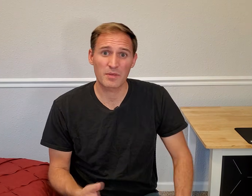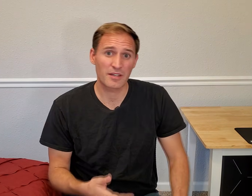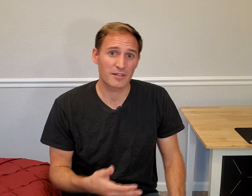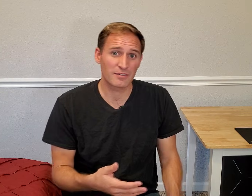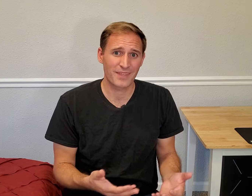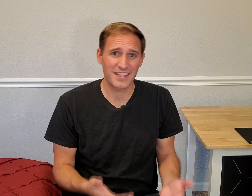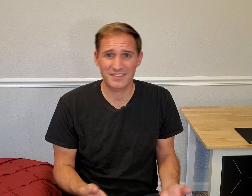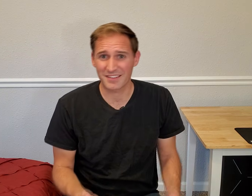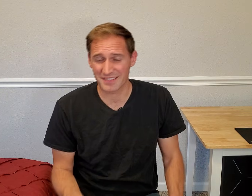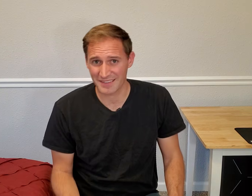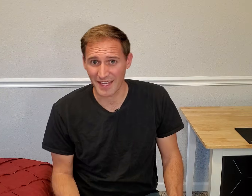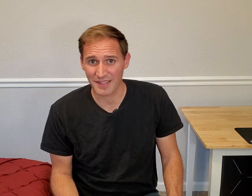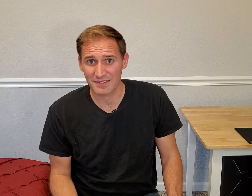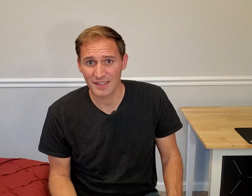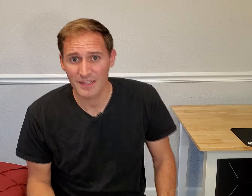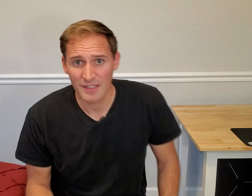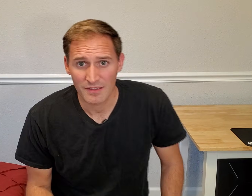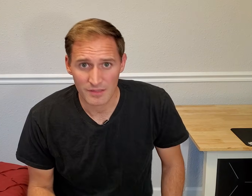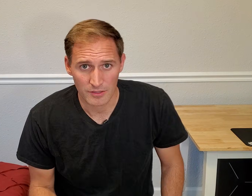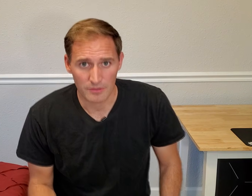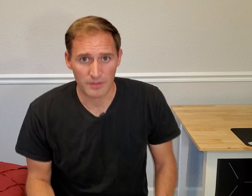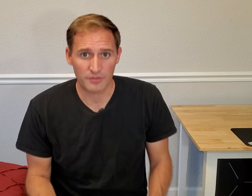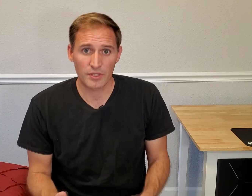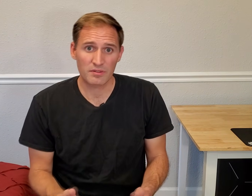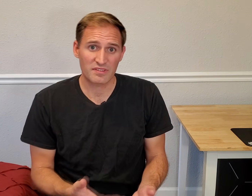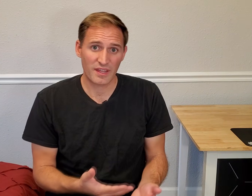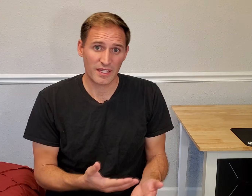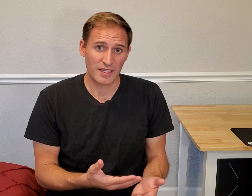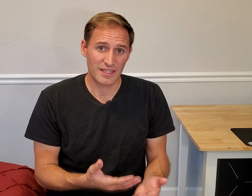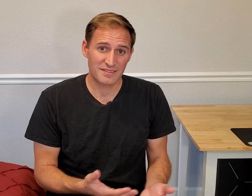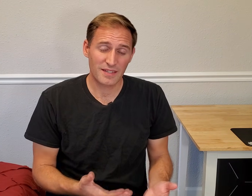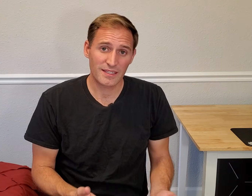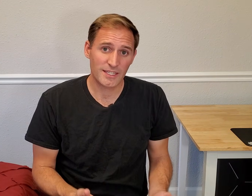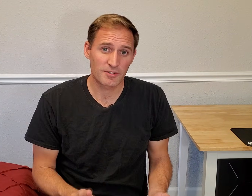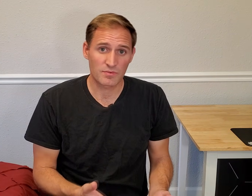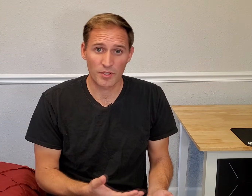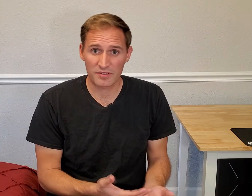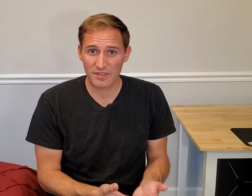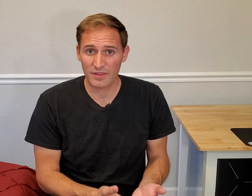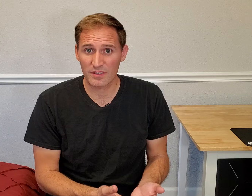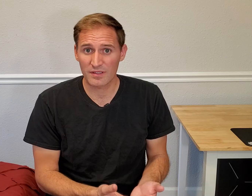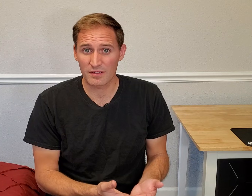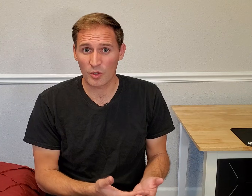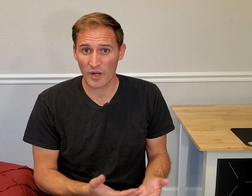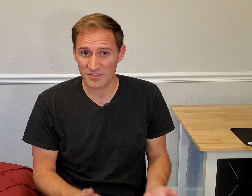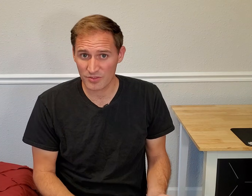about ASL syntax. So you'll notice that in sign language most of the question